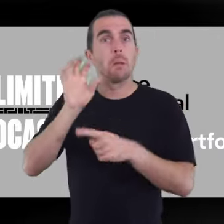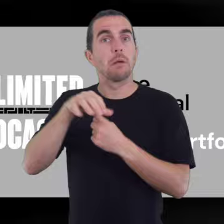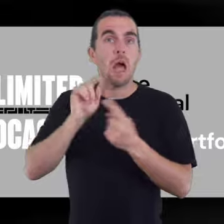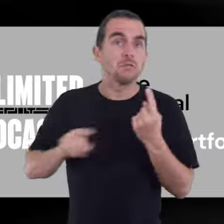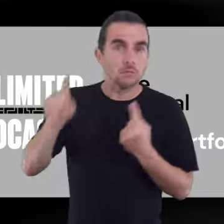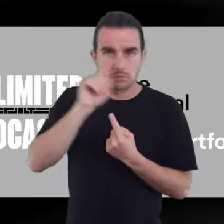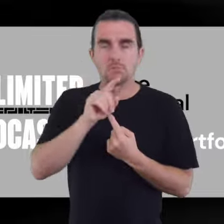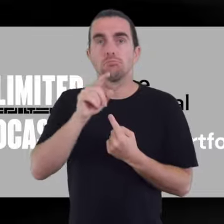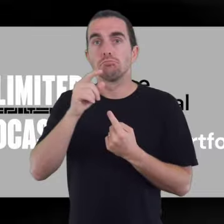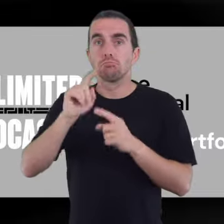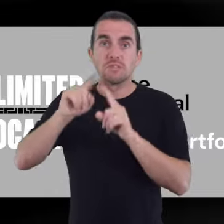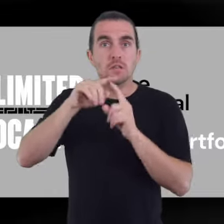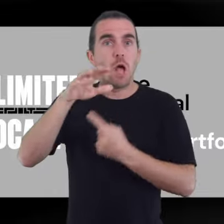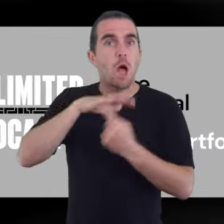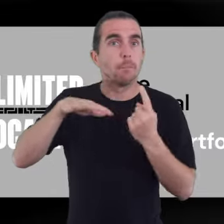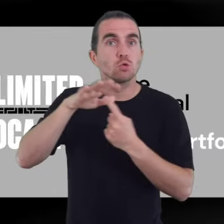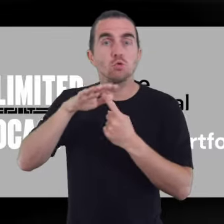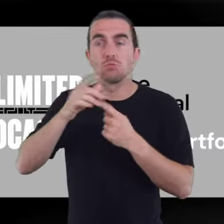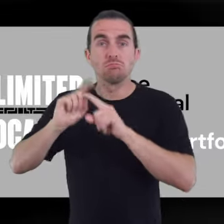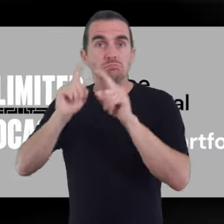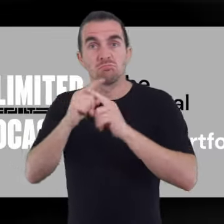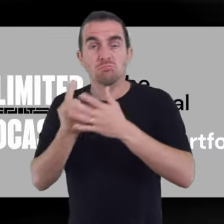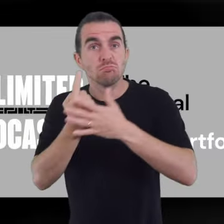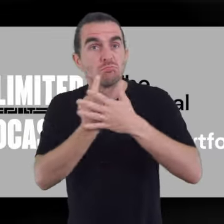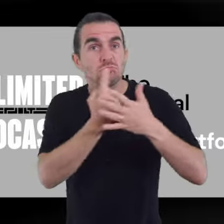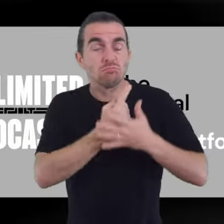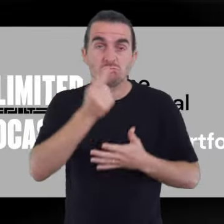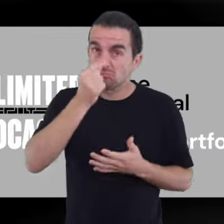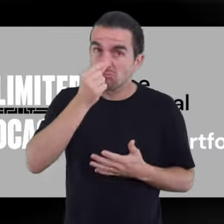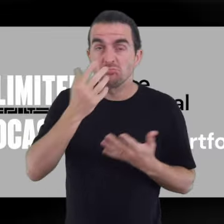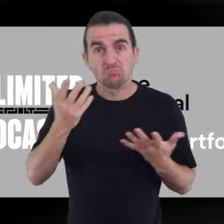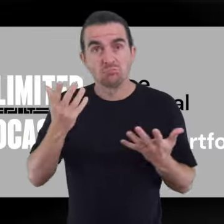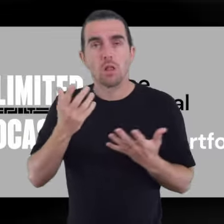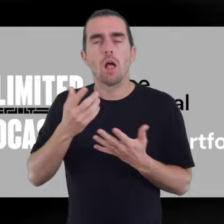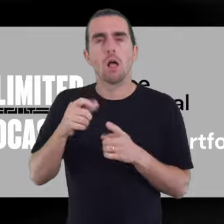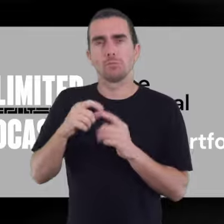or whether that's in kind of community areas and stuff like that. And the project is also really designed